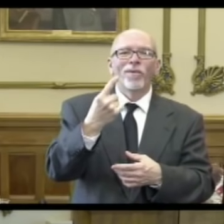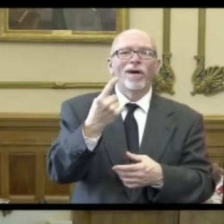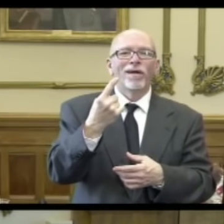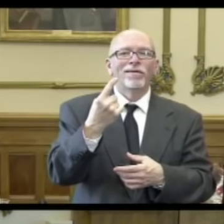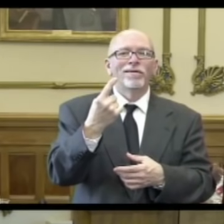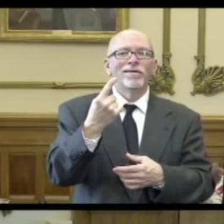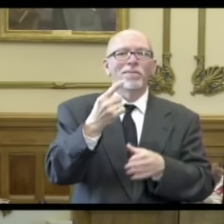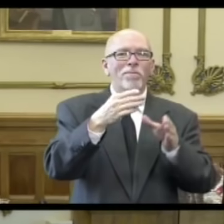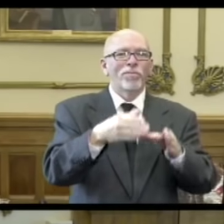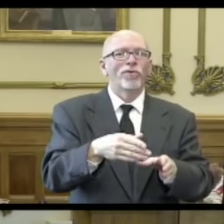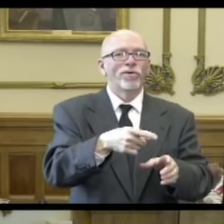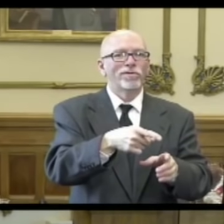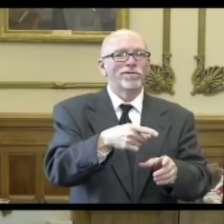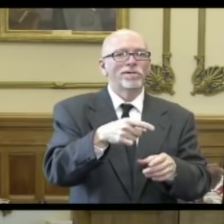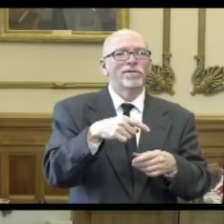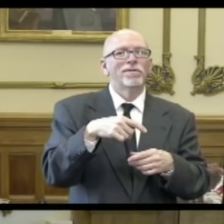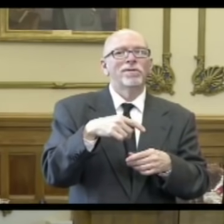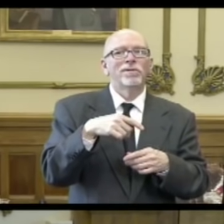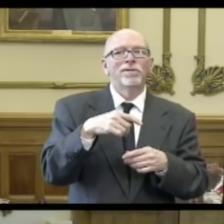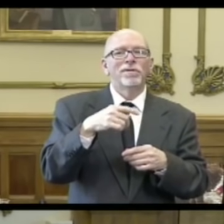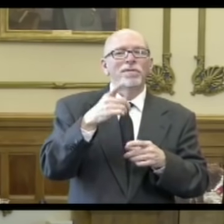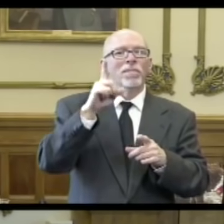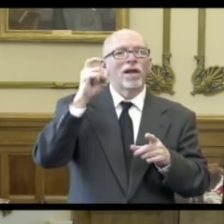GETS ALL YOU'RE PROBABLY GOVERNOR EXECUTIVE ORDERS